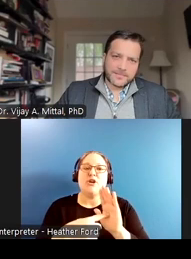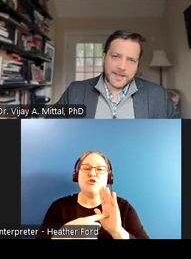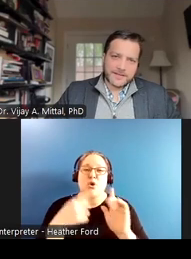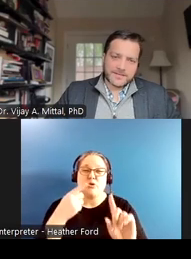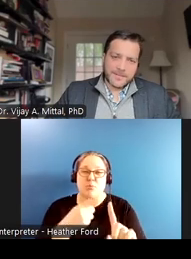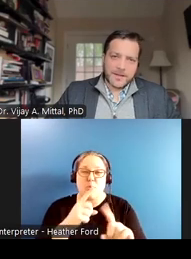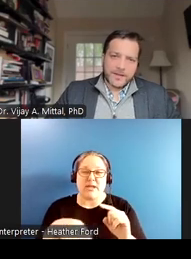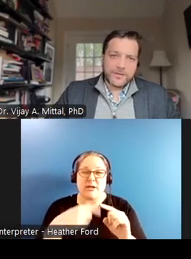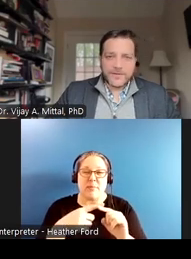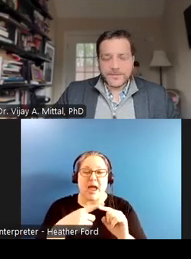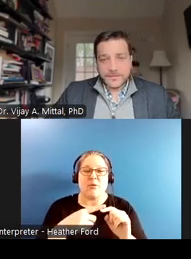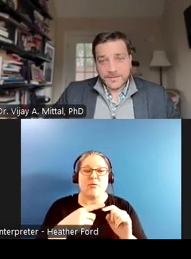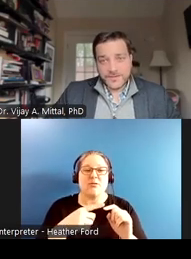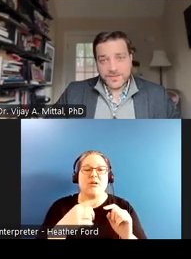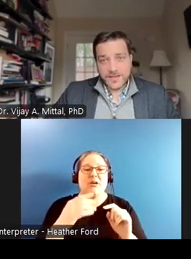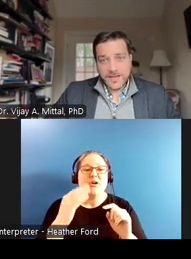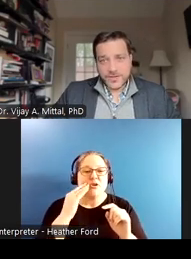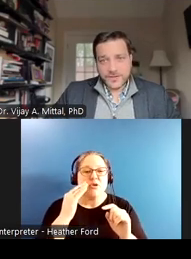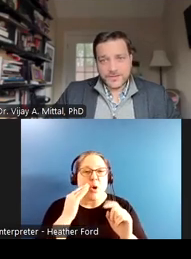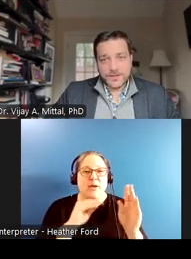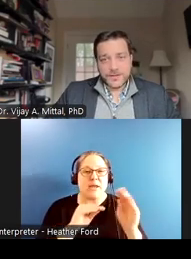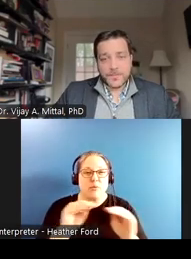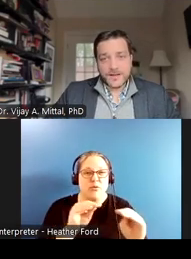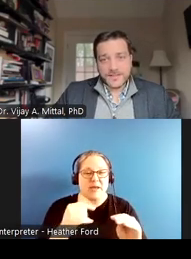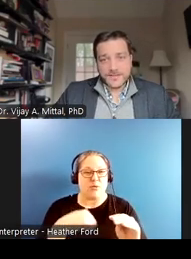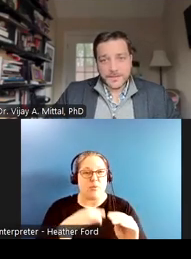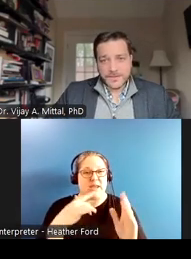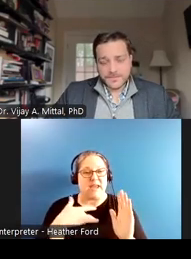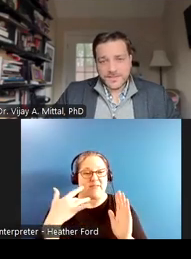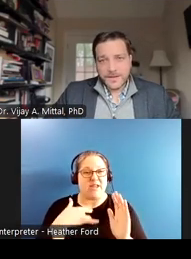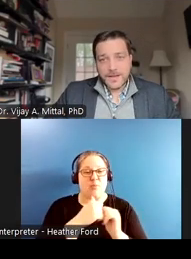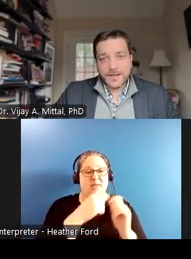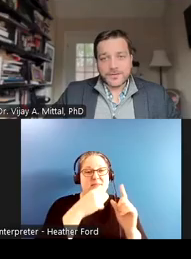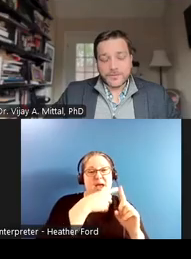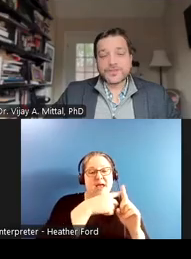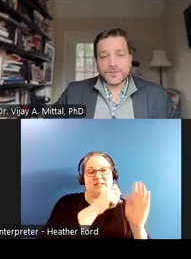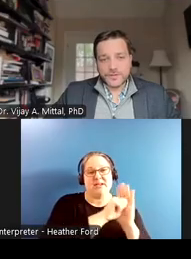into mechanism, we found that the associations with positive symptoms in which of which are